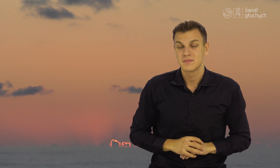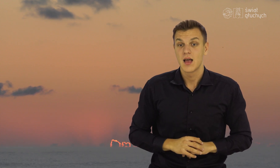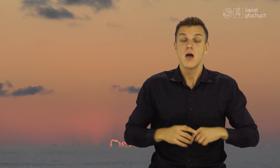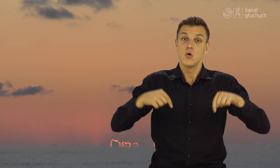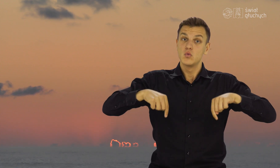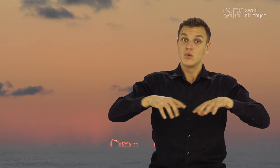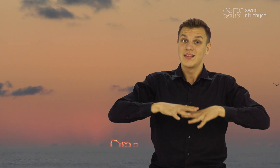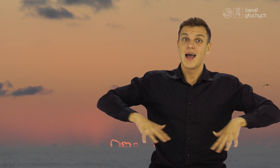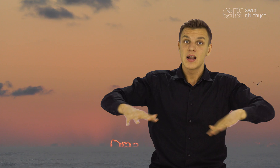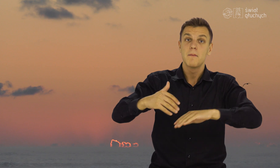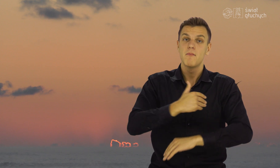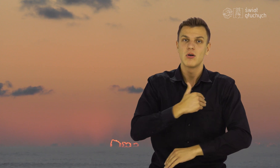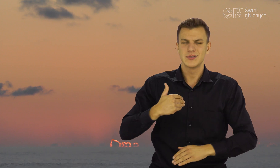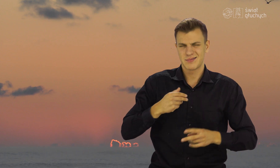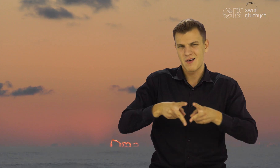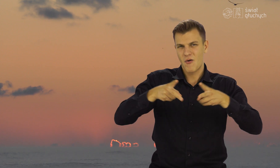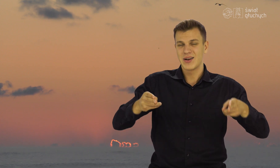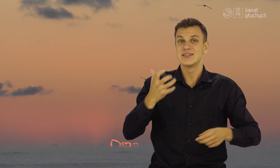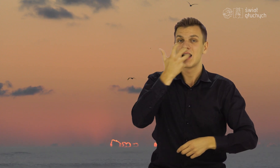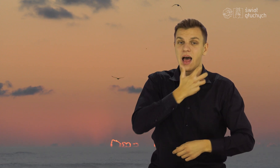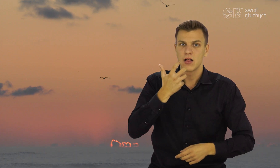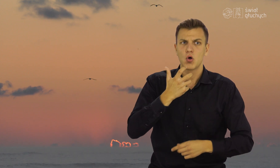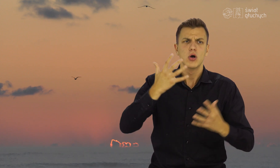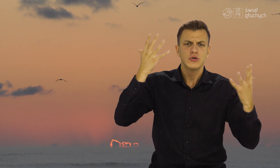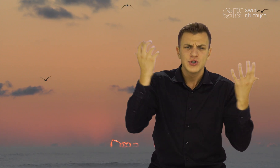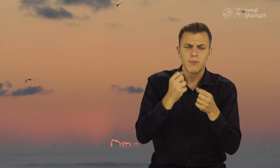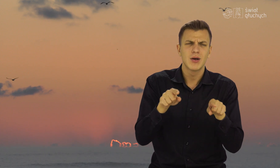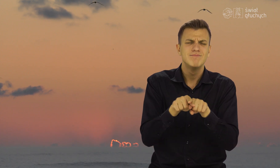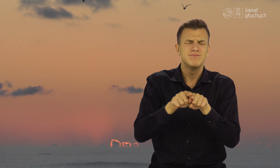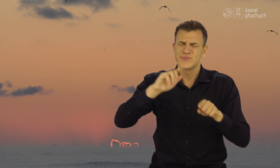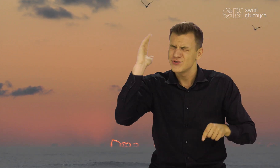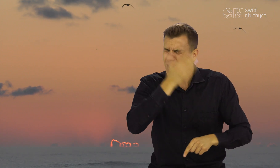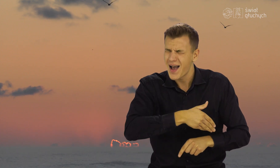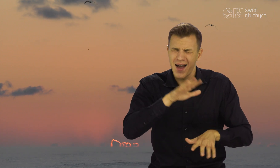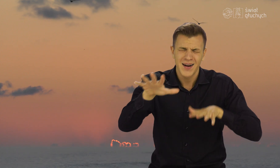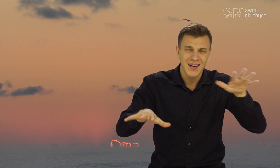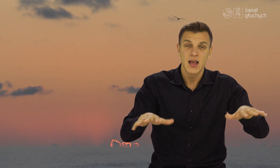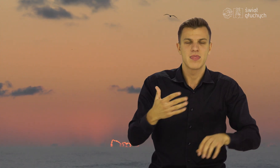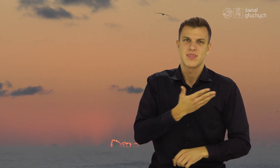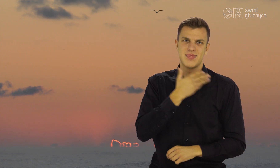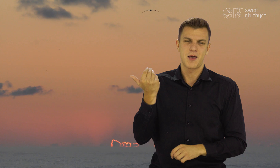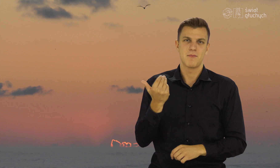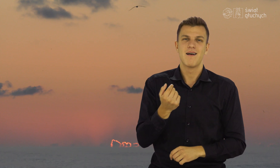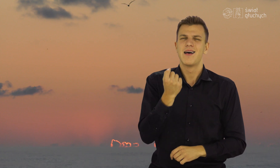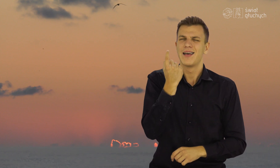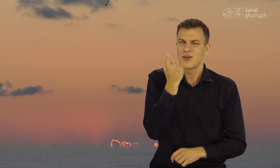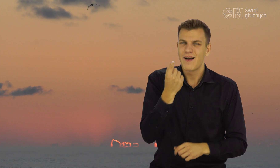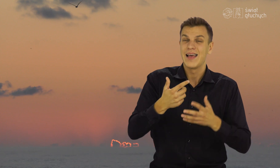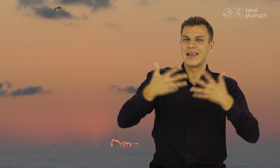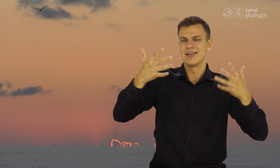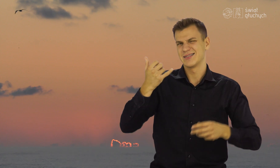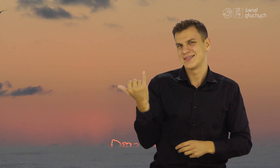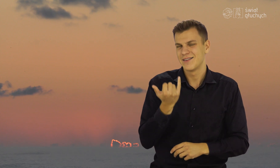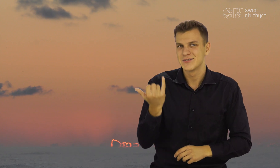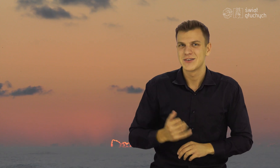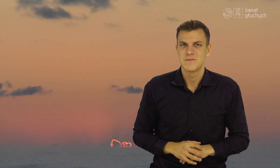Here in Poland, during this period, perfect darkness does not occur.